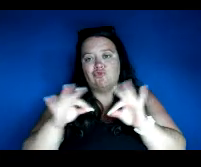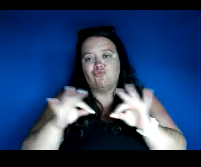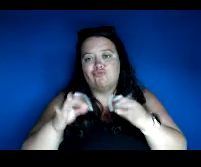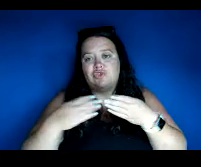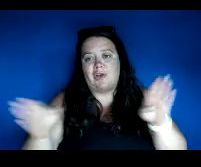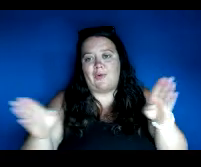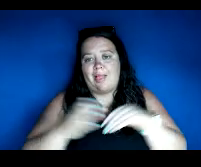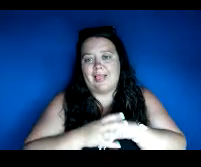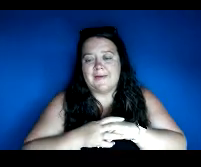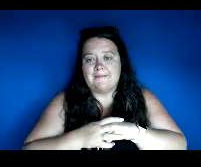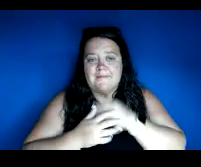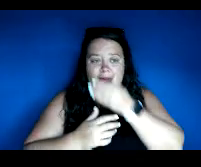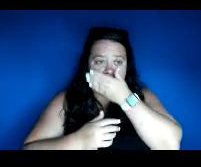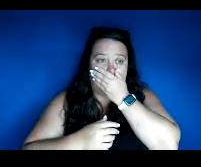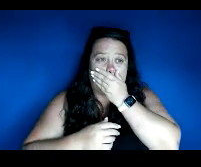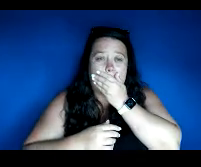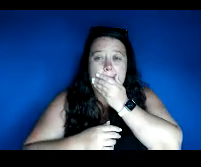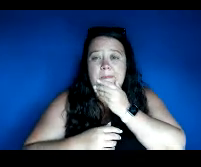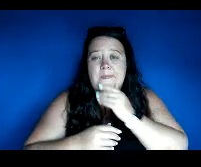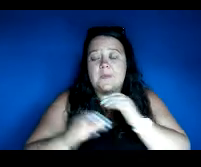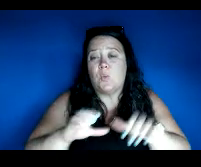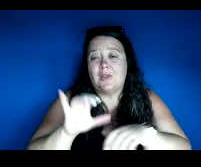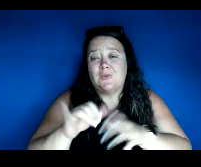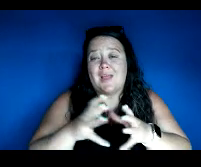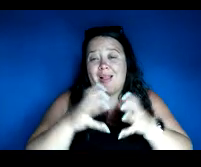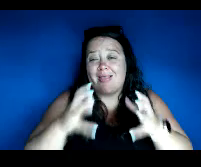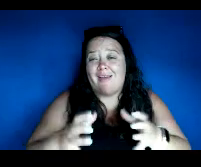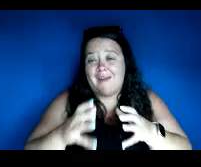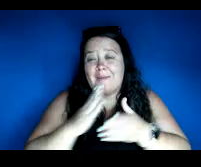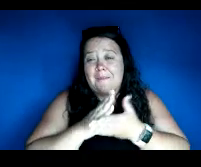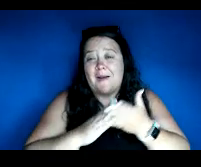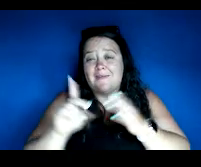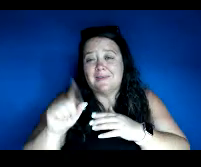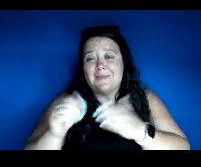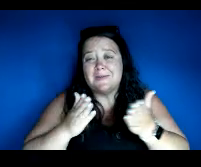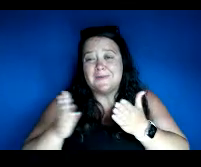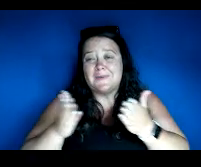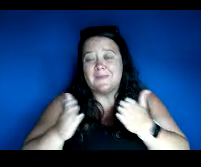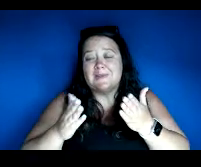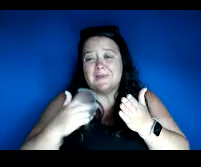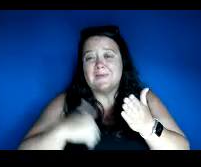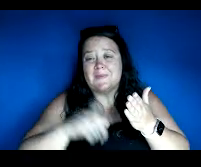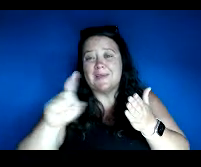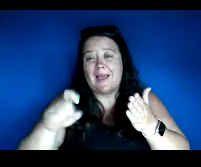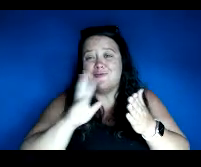which we do a lot at Student Accessibility Services. Part of disability services is, we have to talk in generalities,